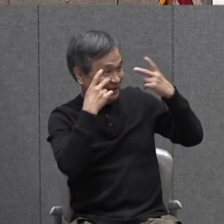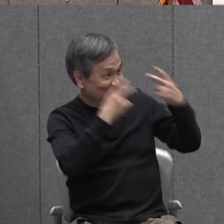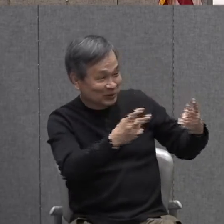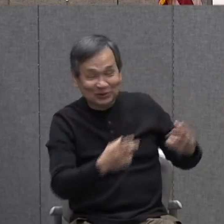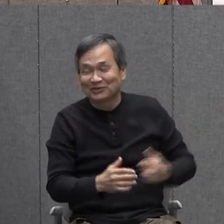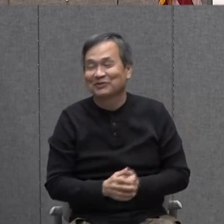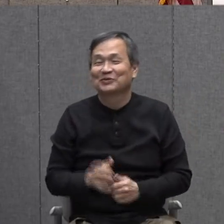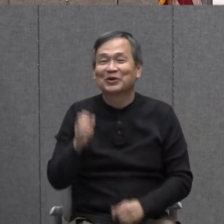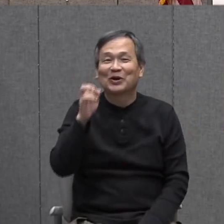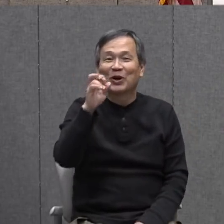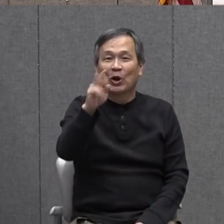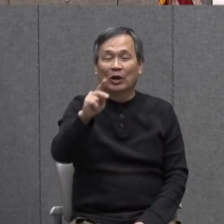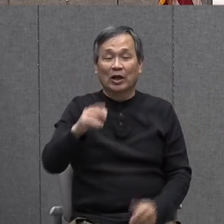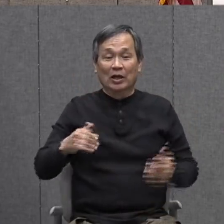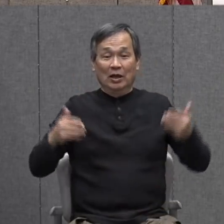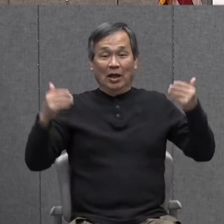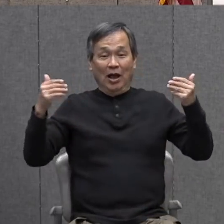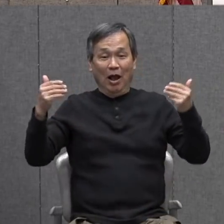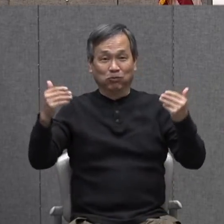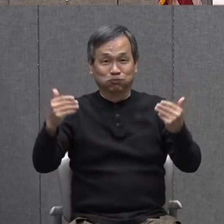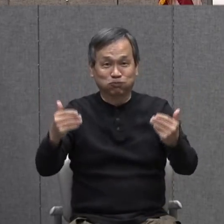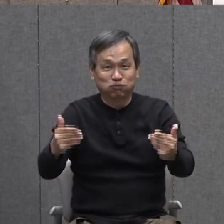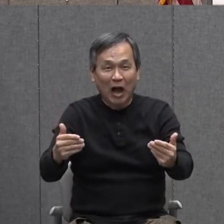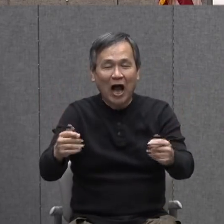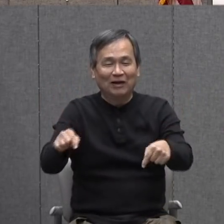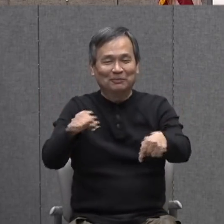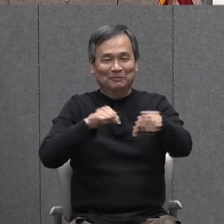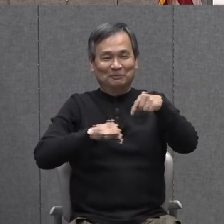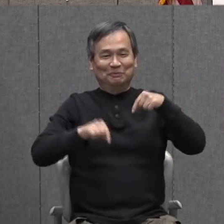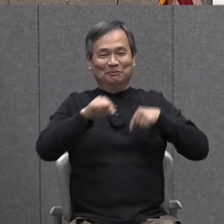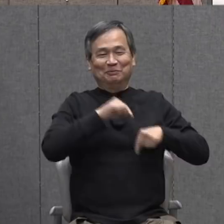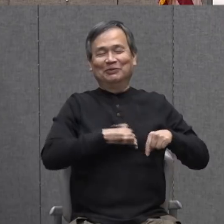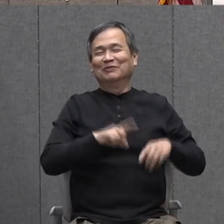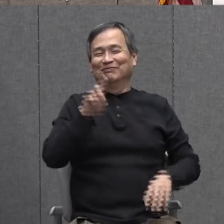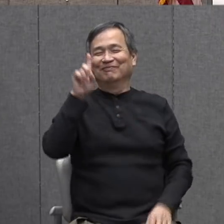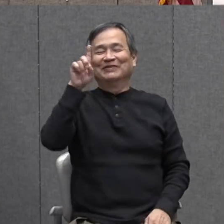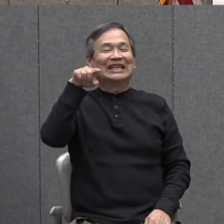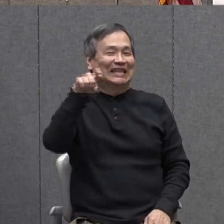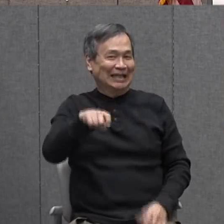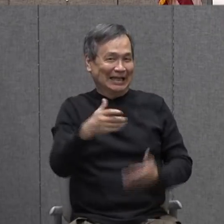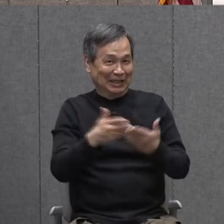Before we begin it's a good idea for us to get our materials put together.